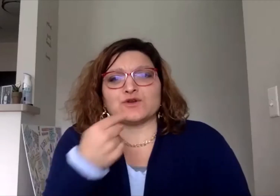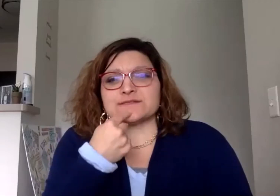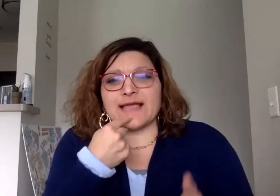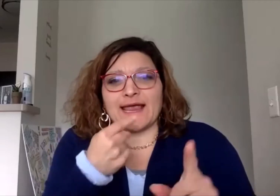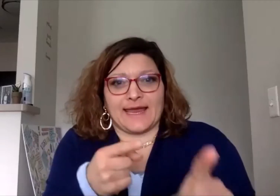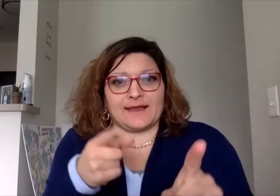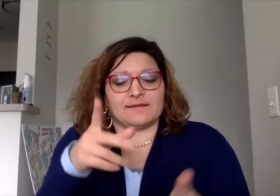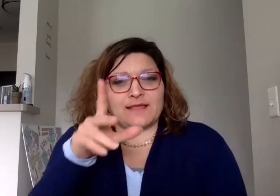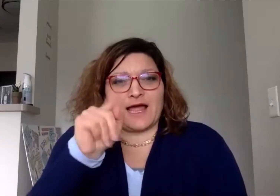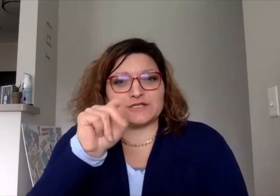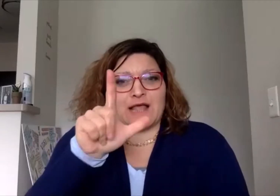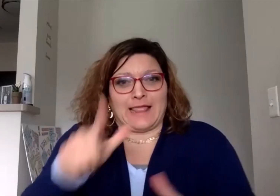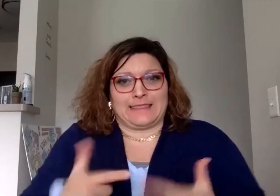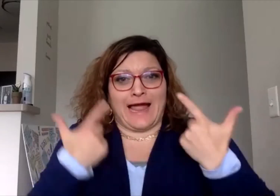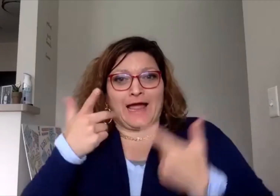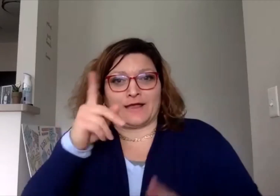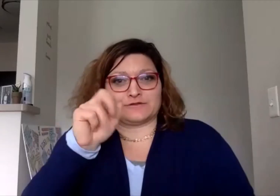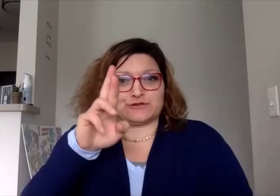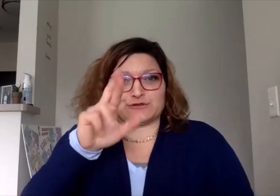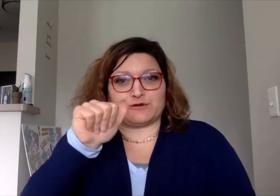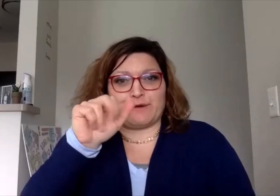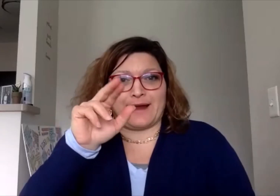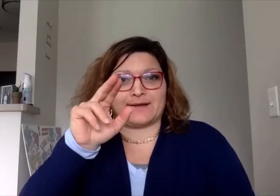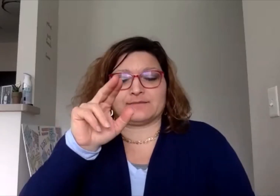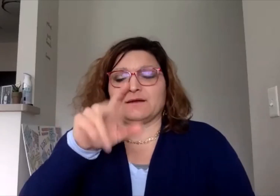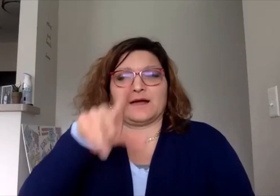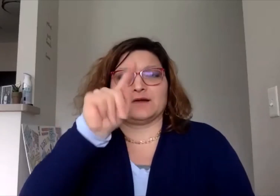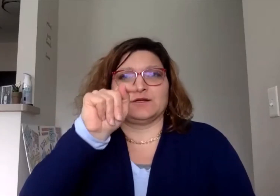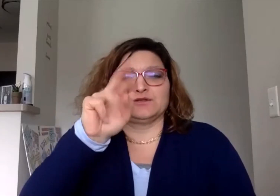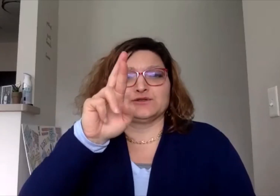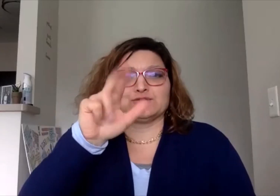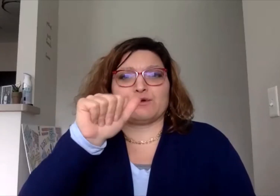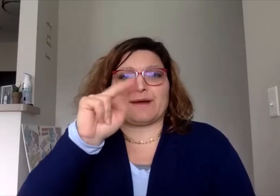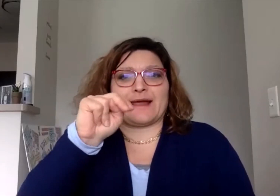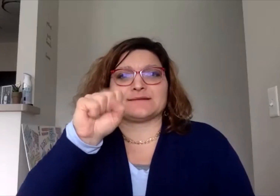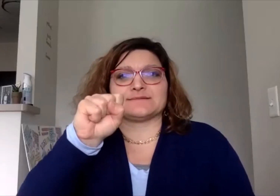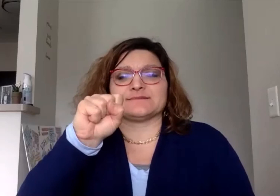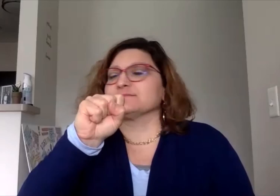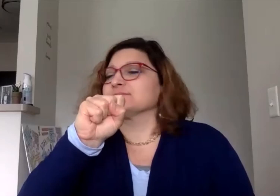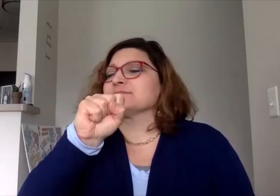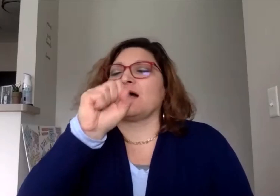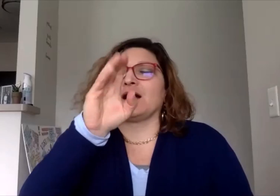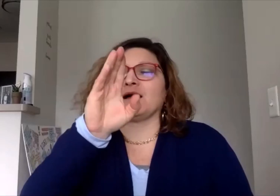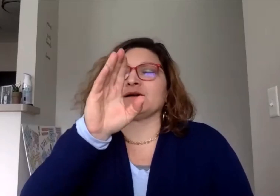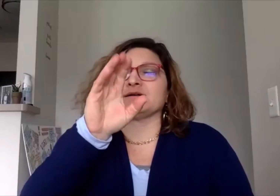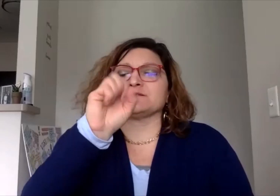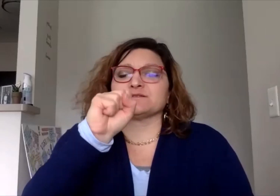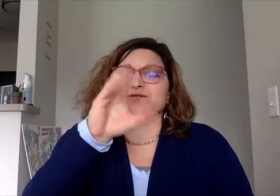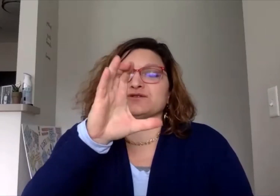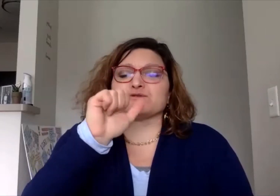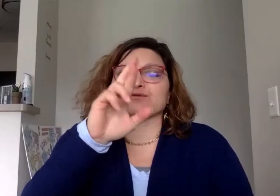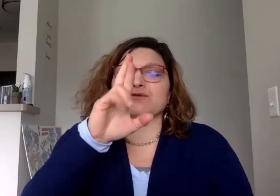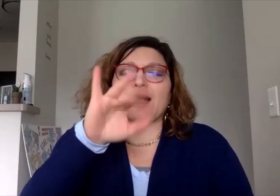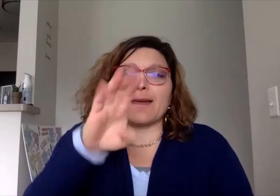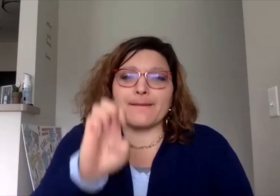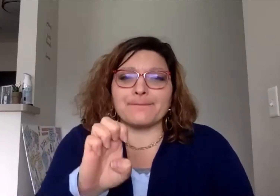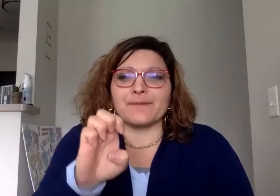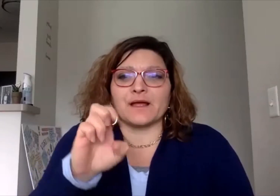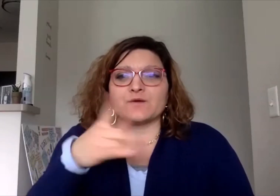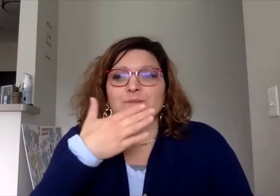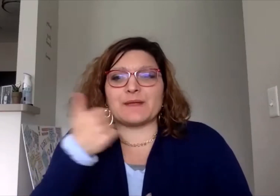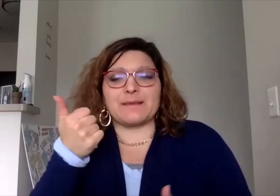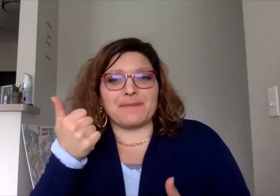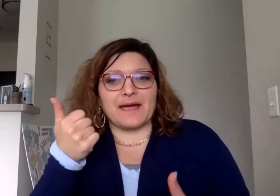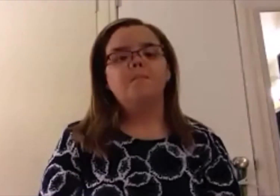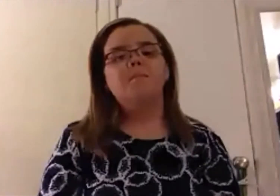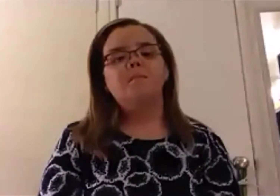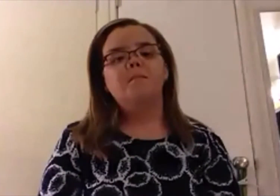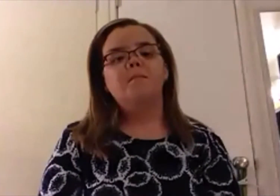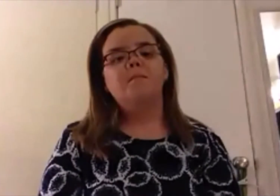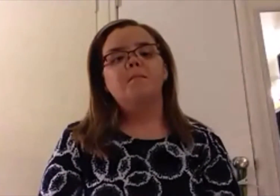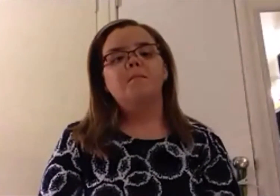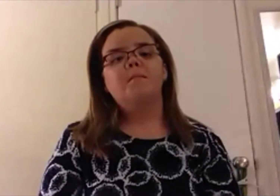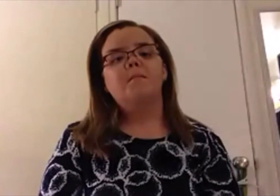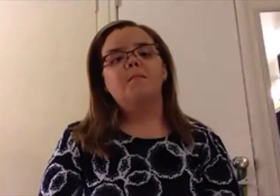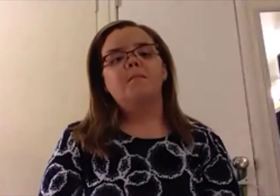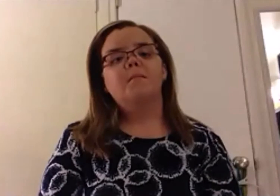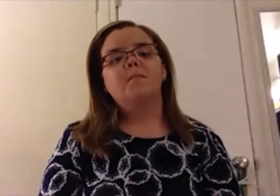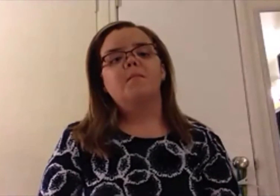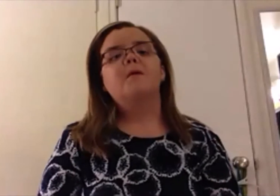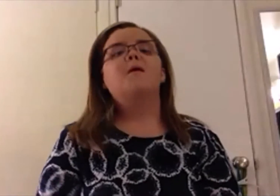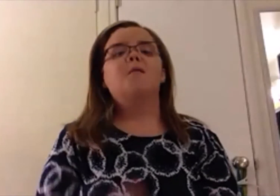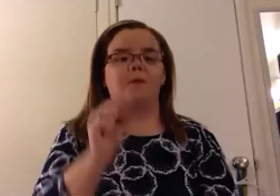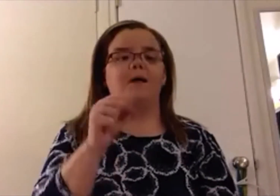you're saying that live trans uh transcribe will be your best suggestion i mean right